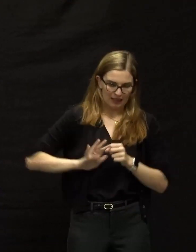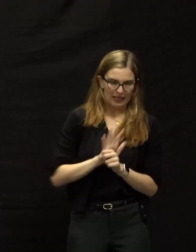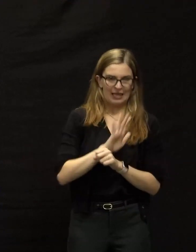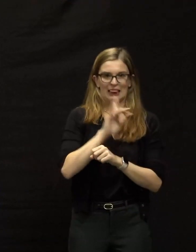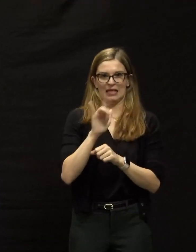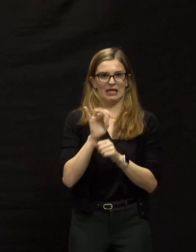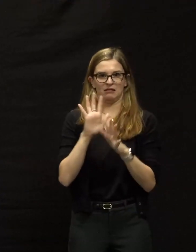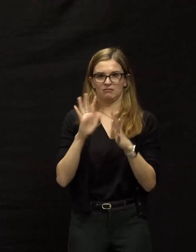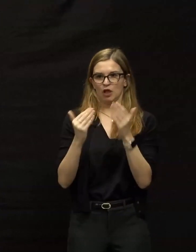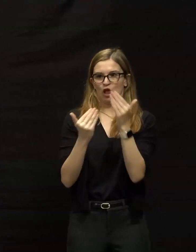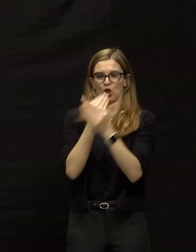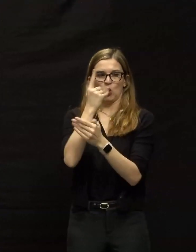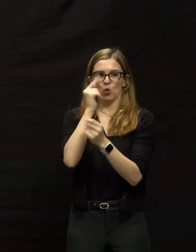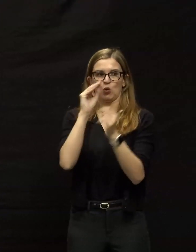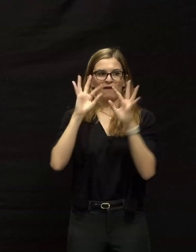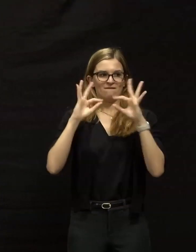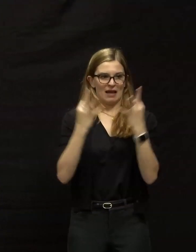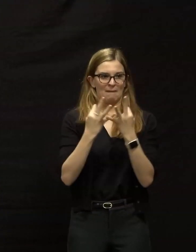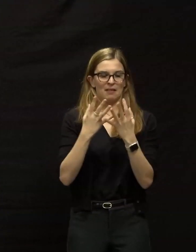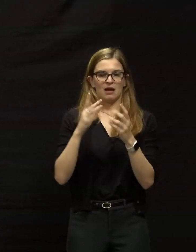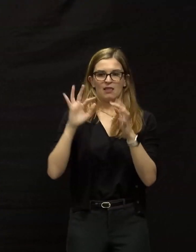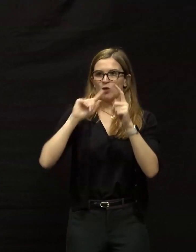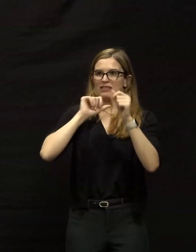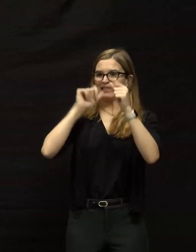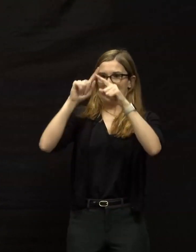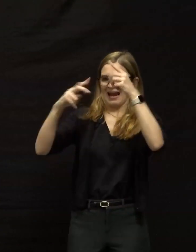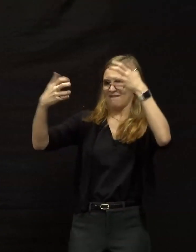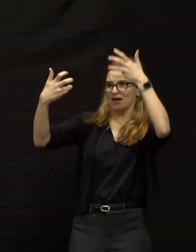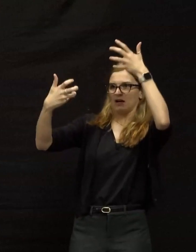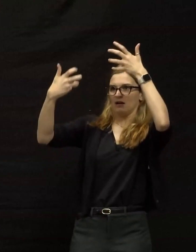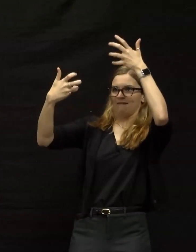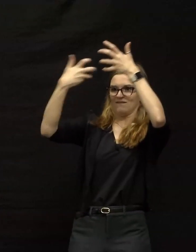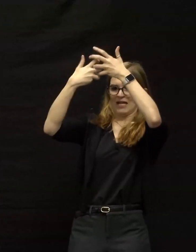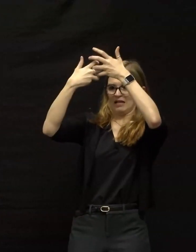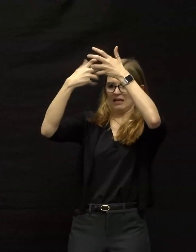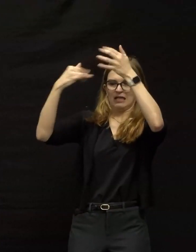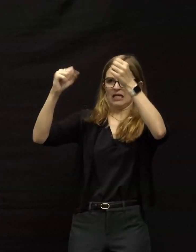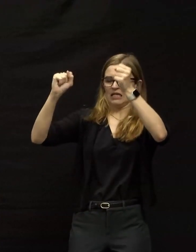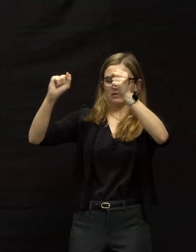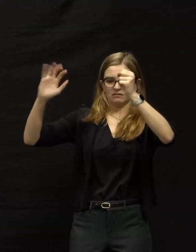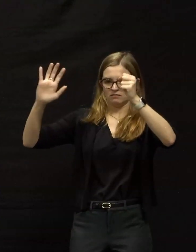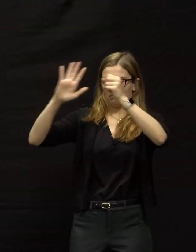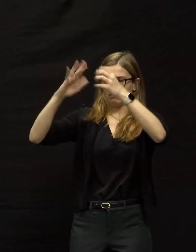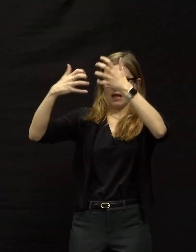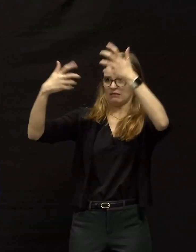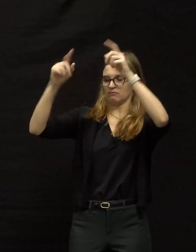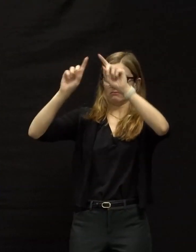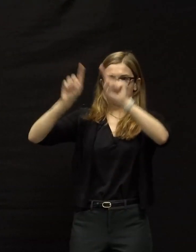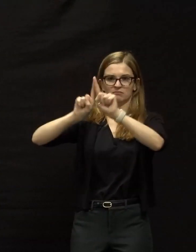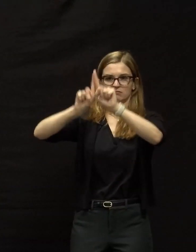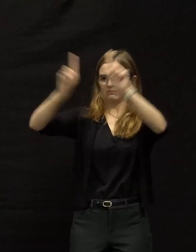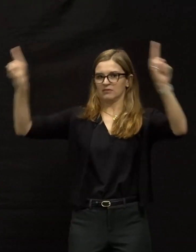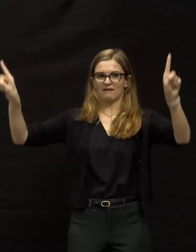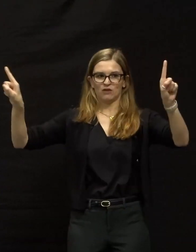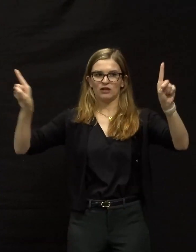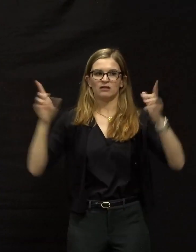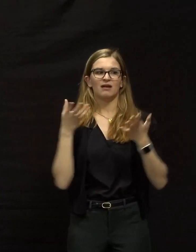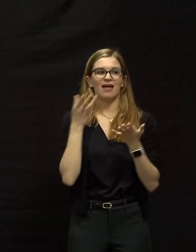information that is completely different from what the family, there's no correlation with where they're coming from whatsoever.